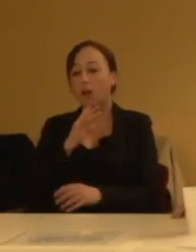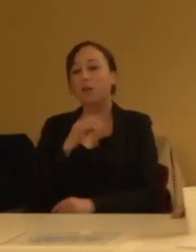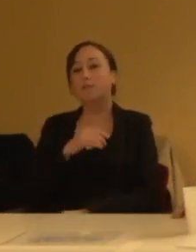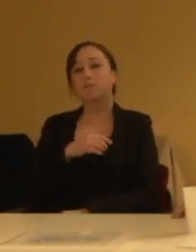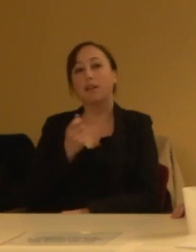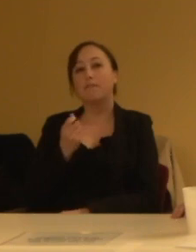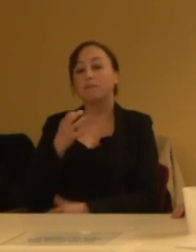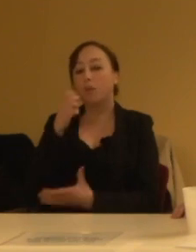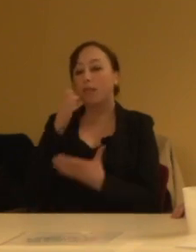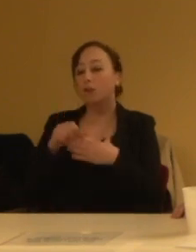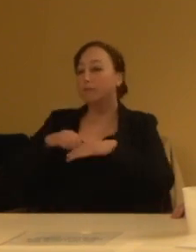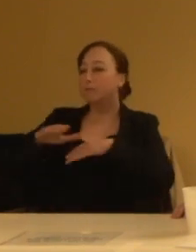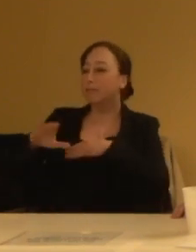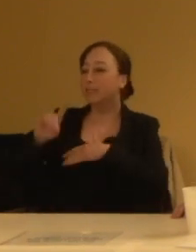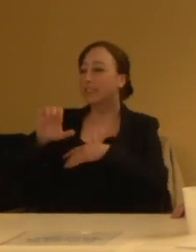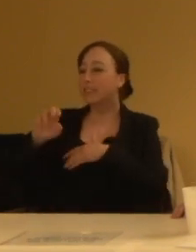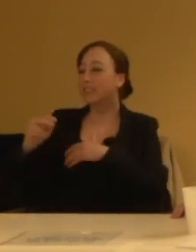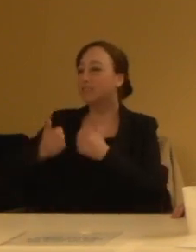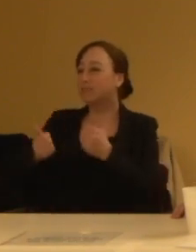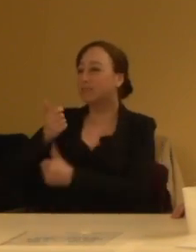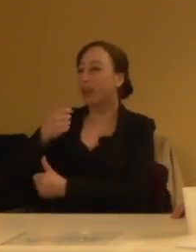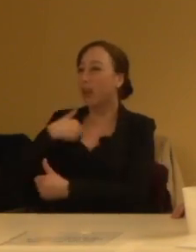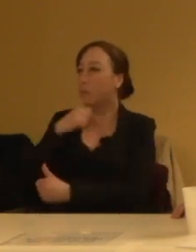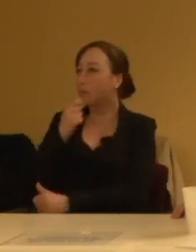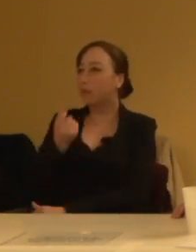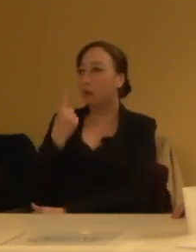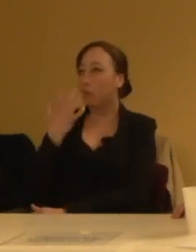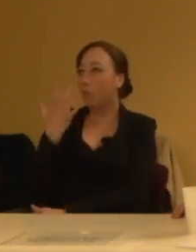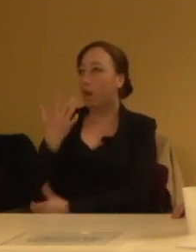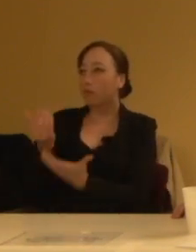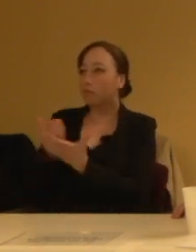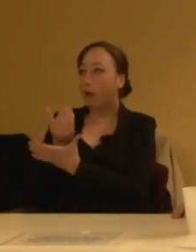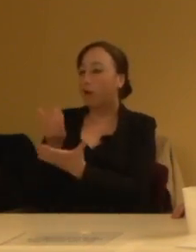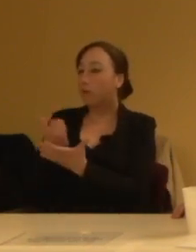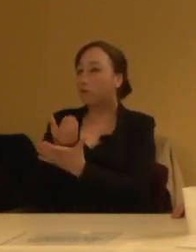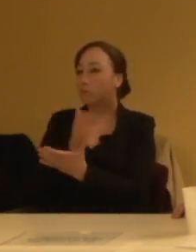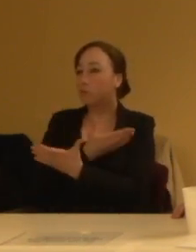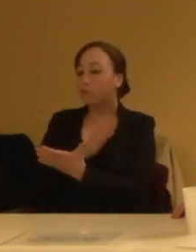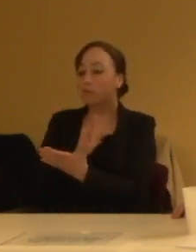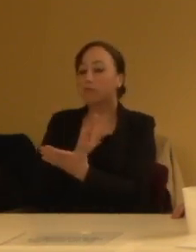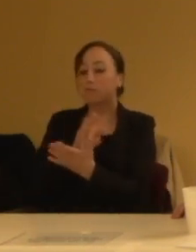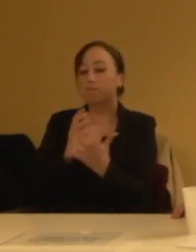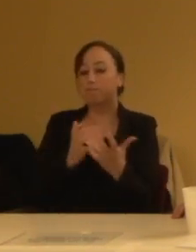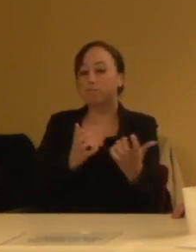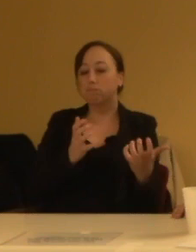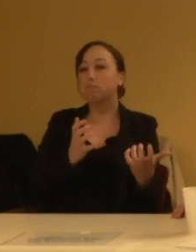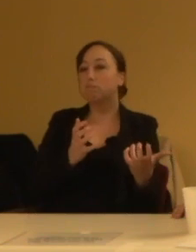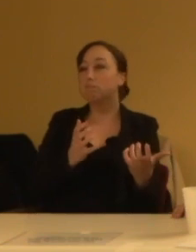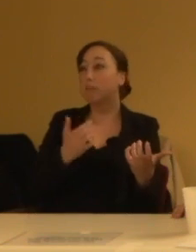"I don't understand why a modern music concert that is filled with the work by men is modern music,